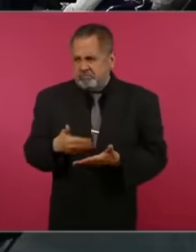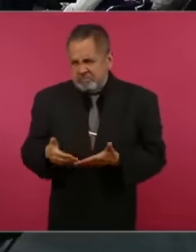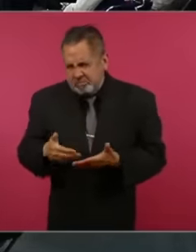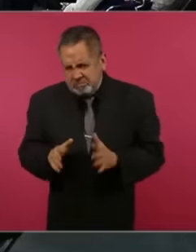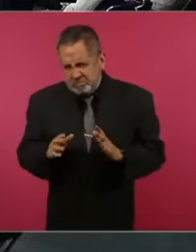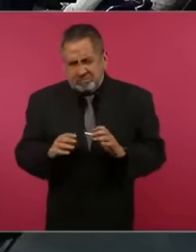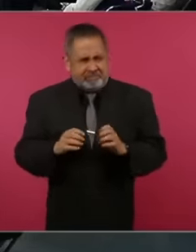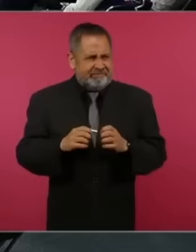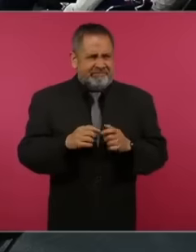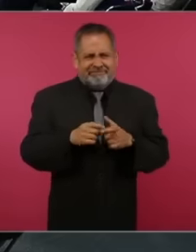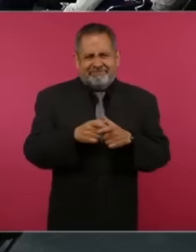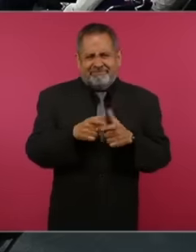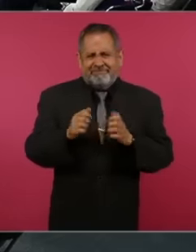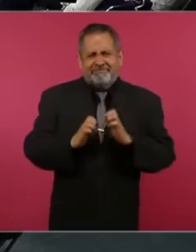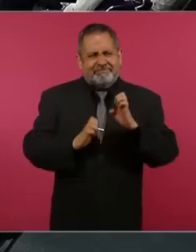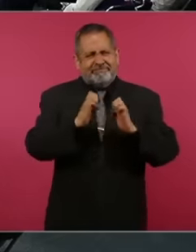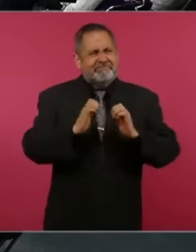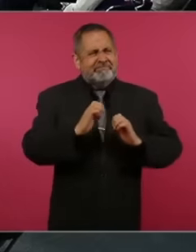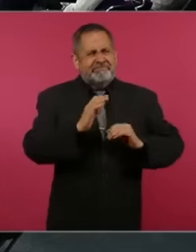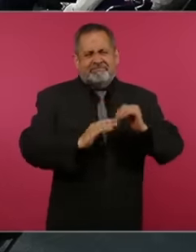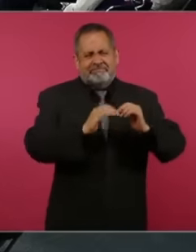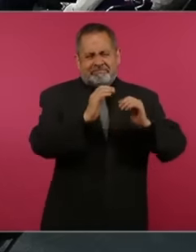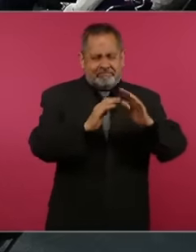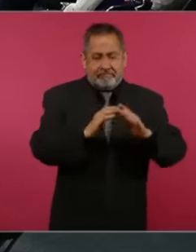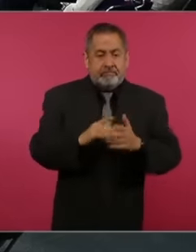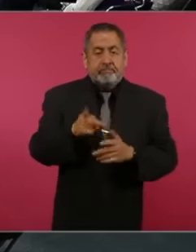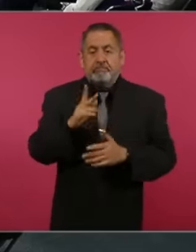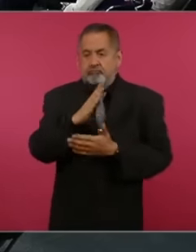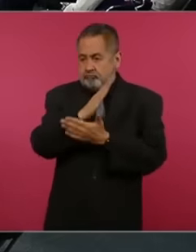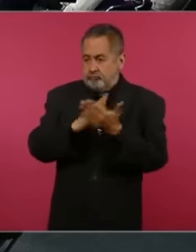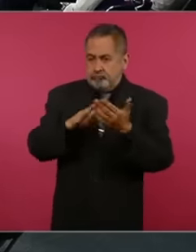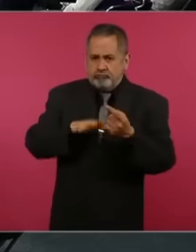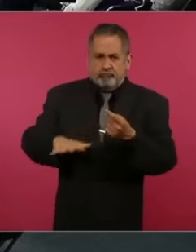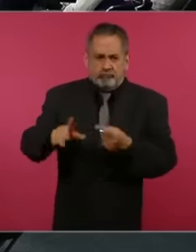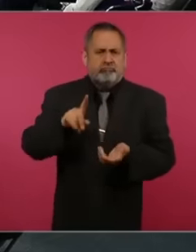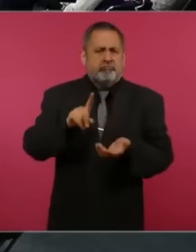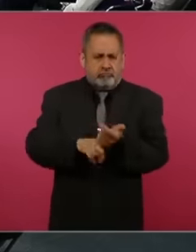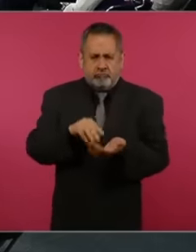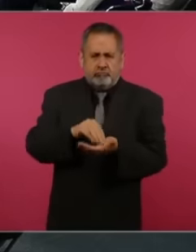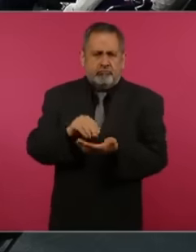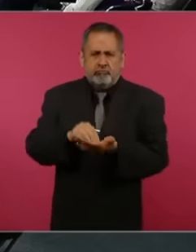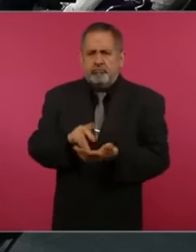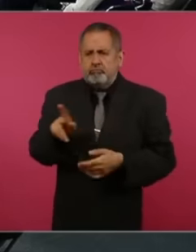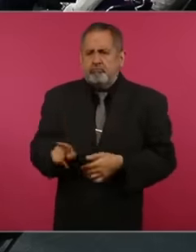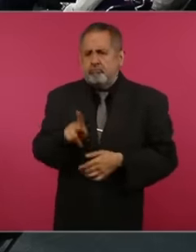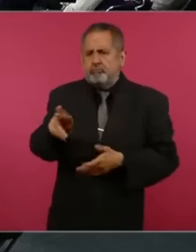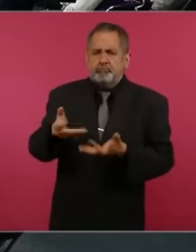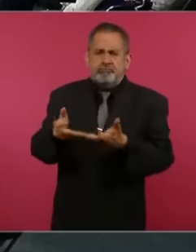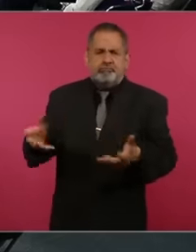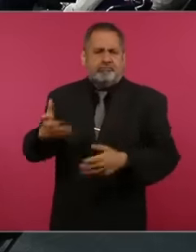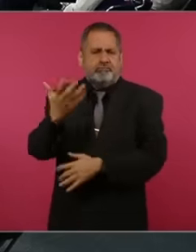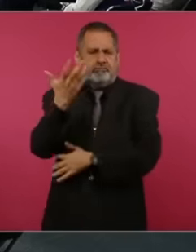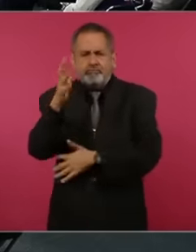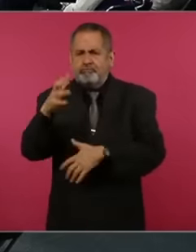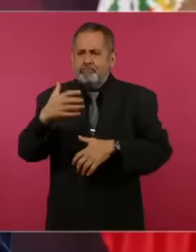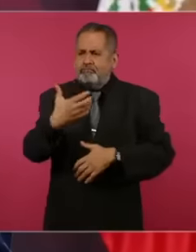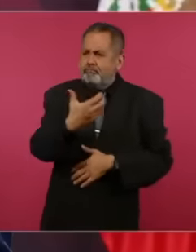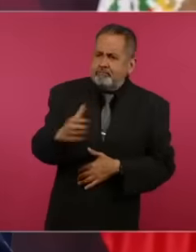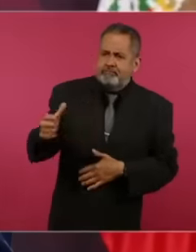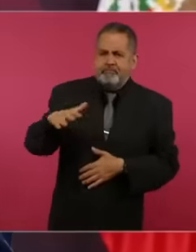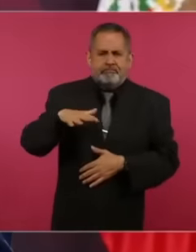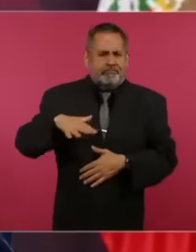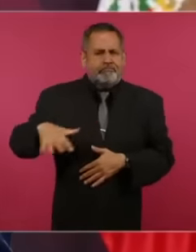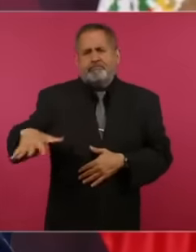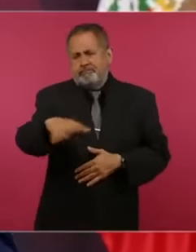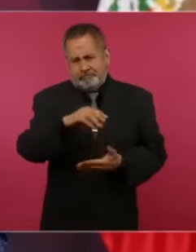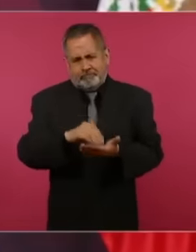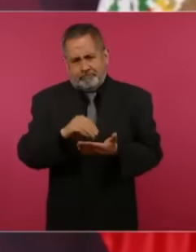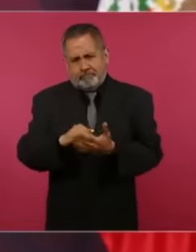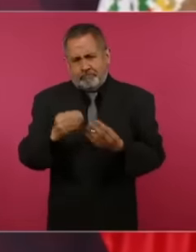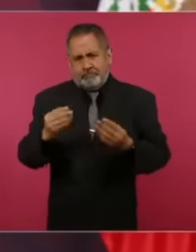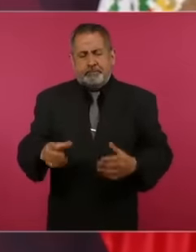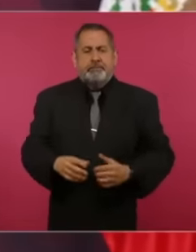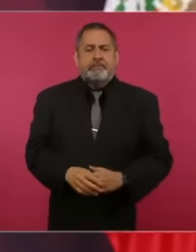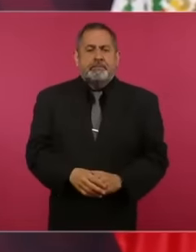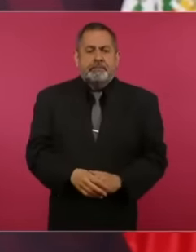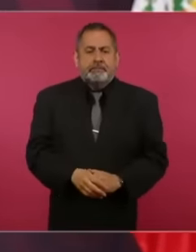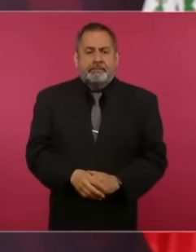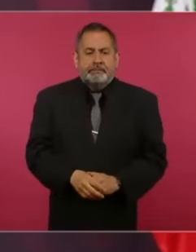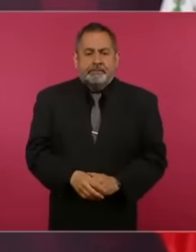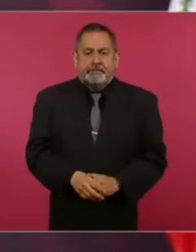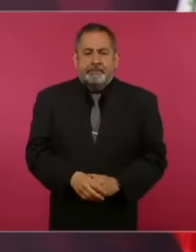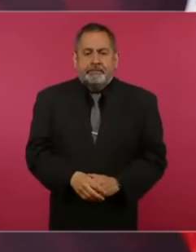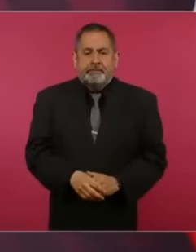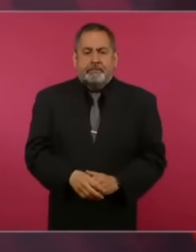the urban area has grown, half of it is rural, they are forests, that part of the